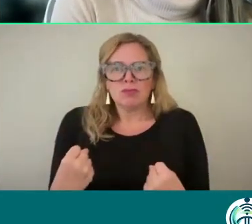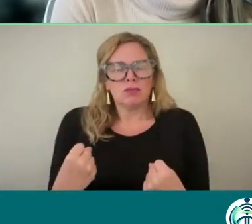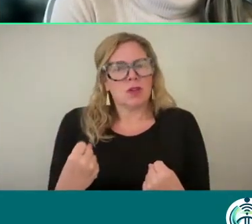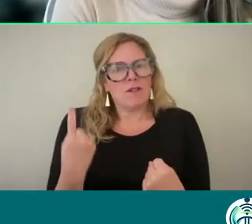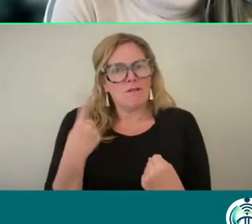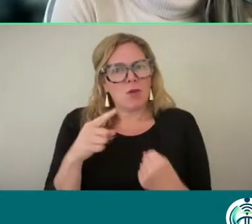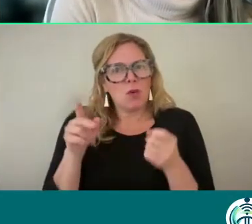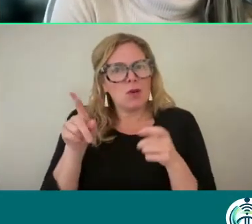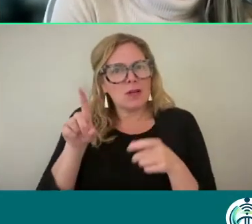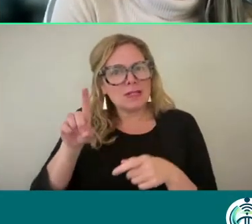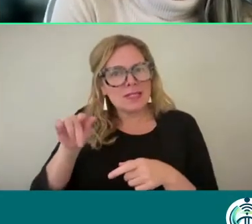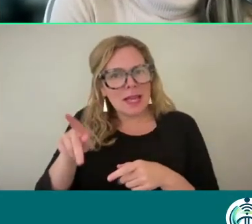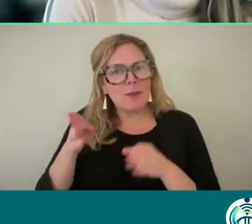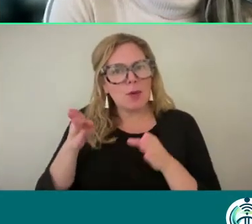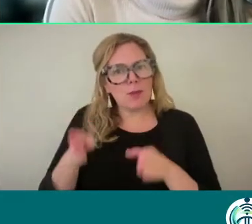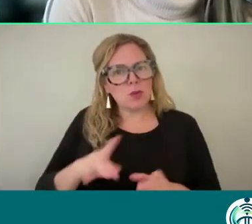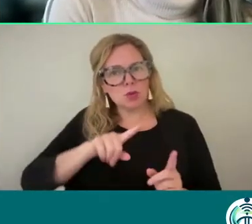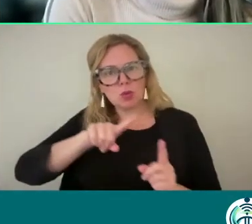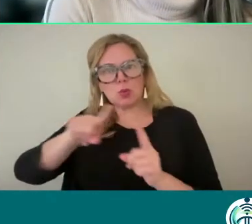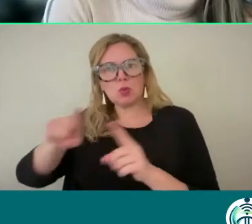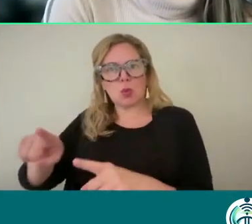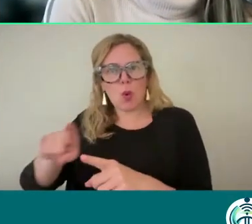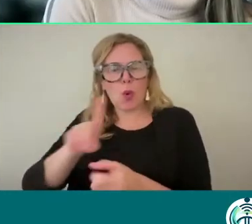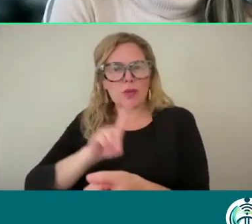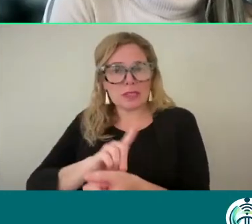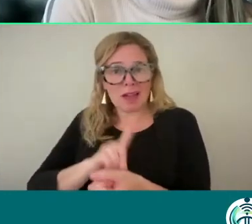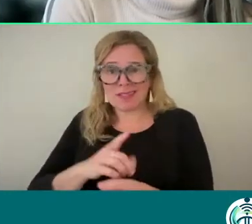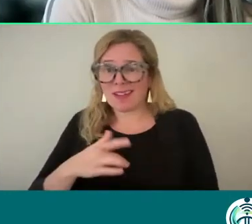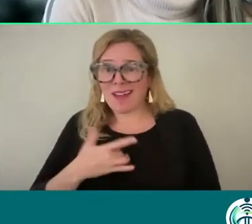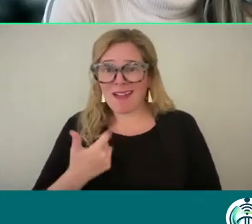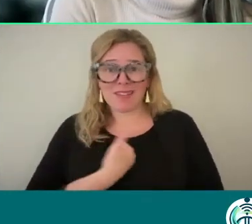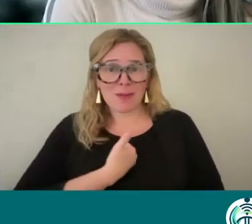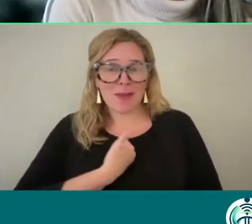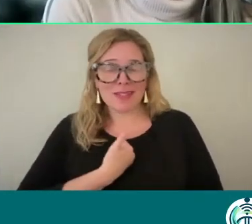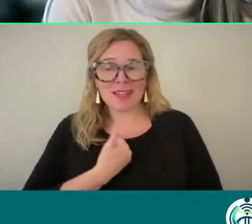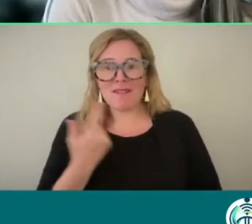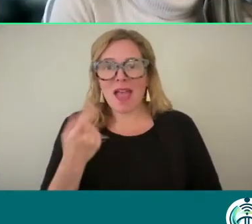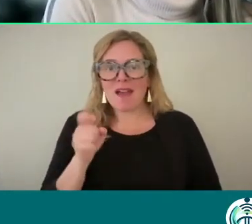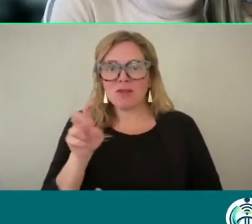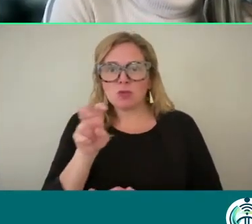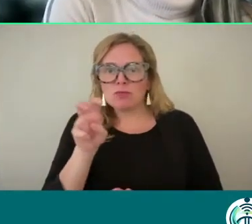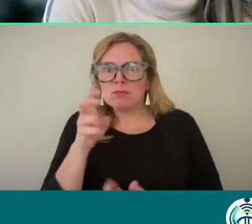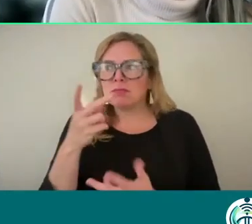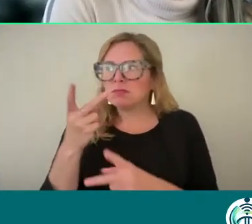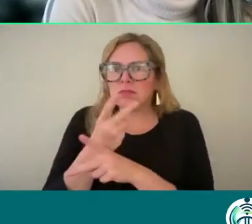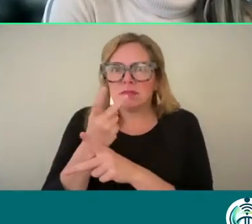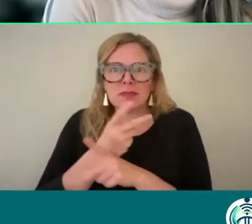and I felt it myself, having to navigate different care environments for years until I was even